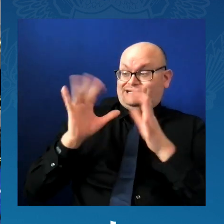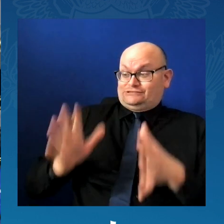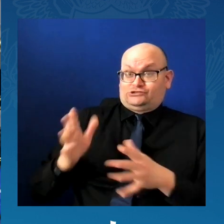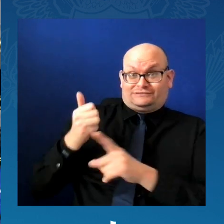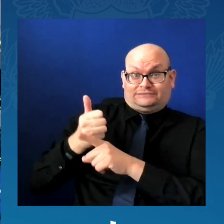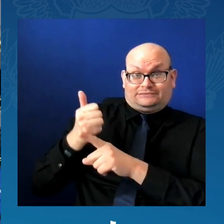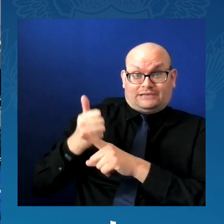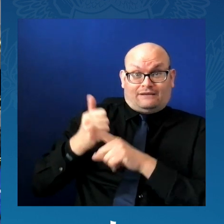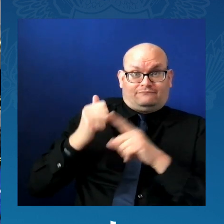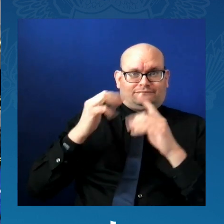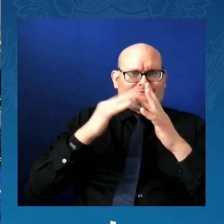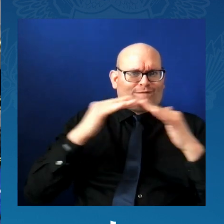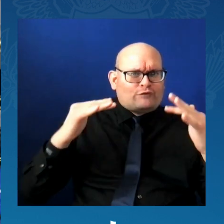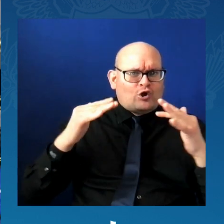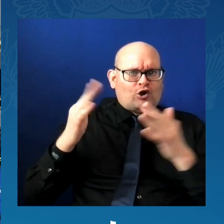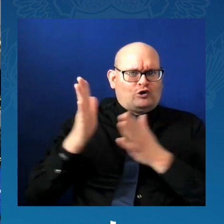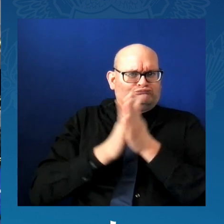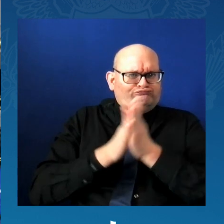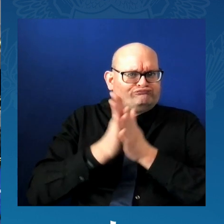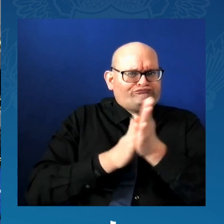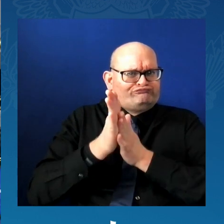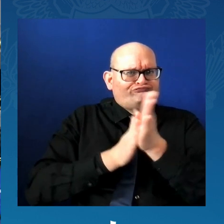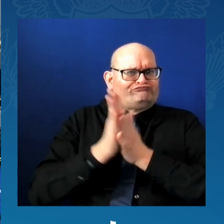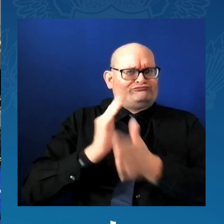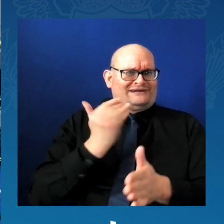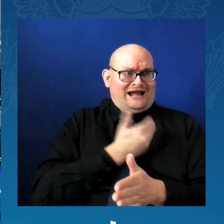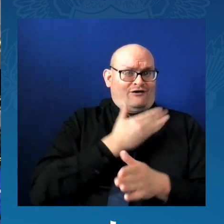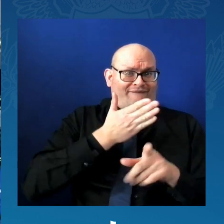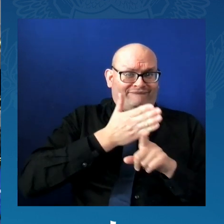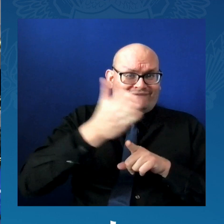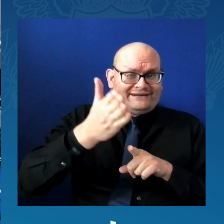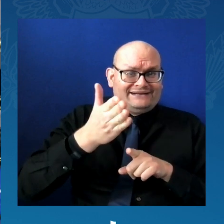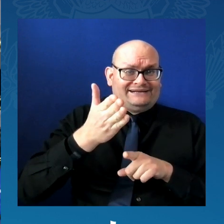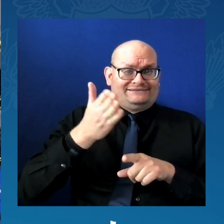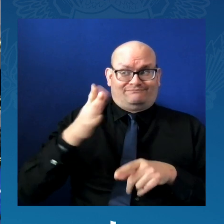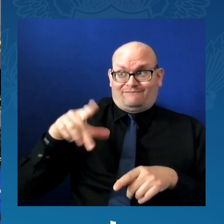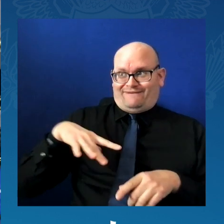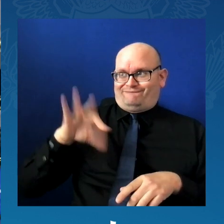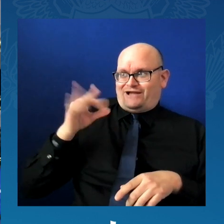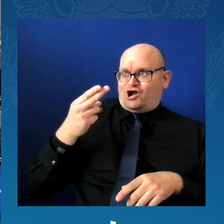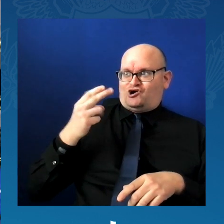And we found her because rather than going to the same places that we've been going to year after year,